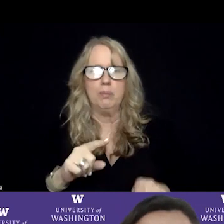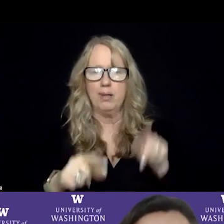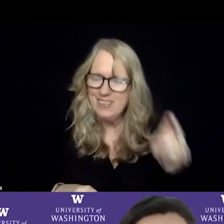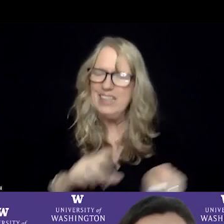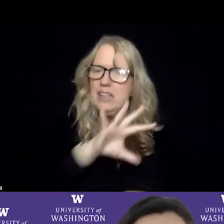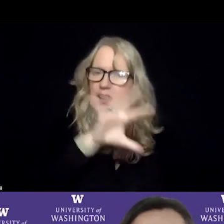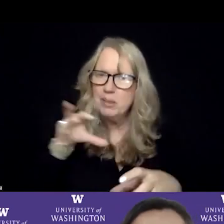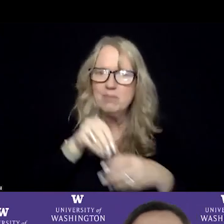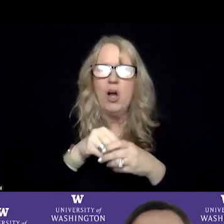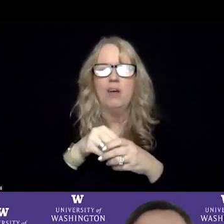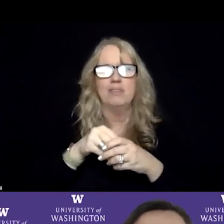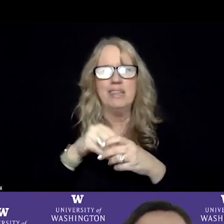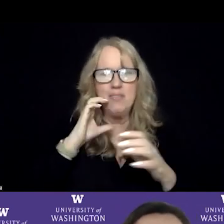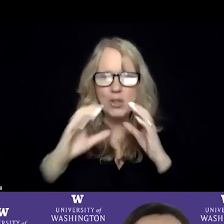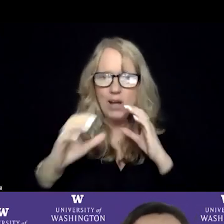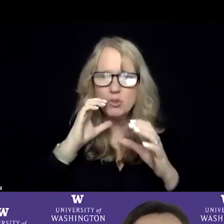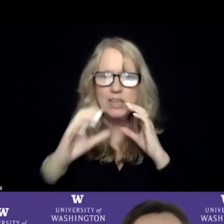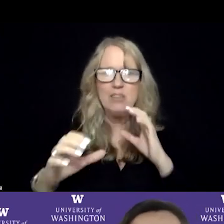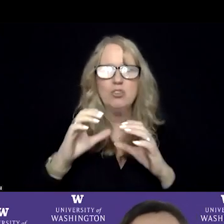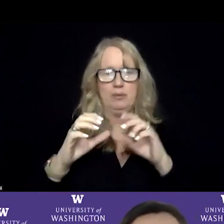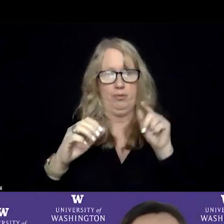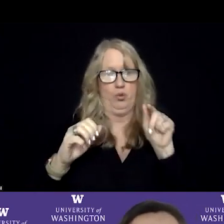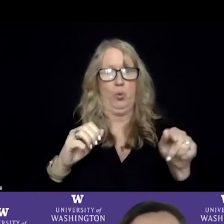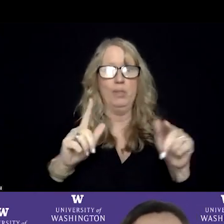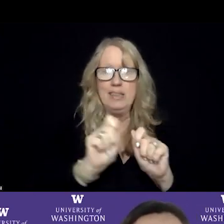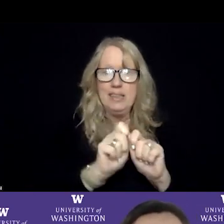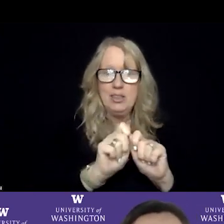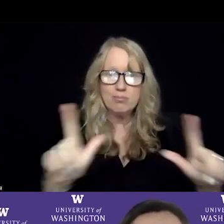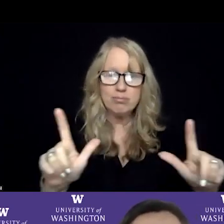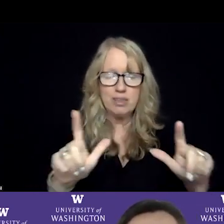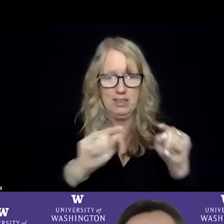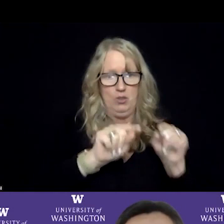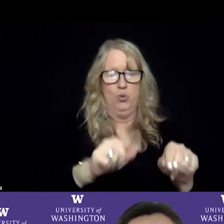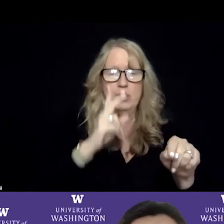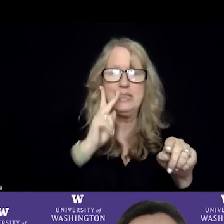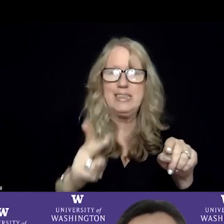CONVERSATION. ON THIS SLIDE IS